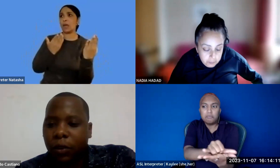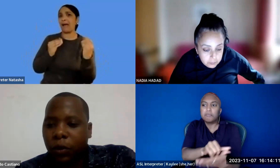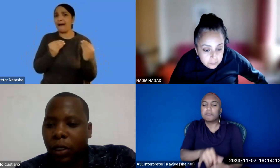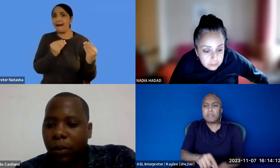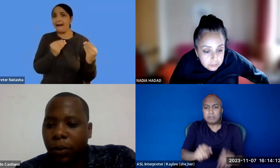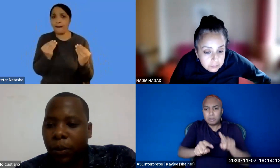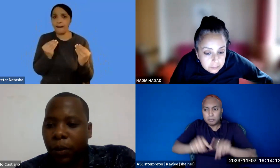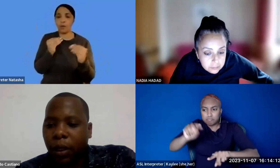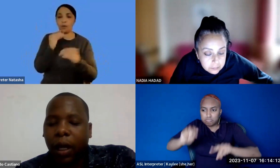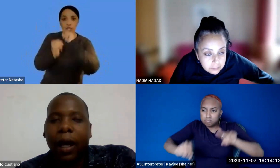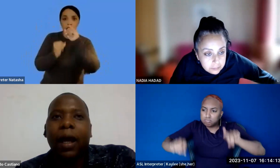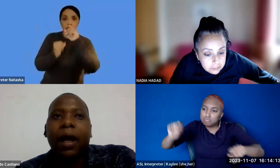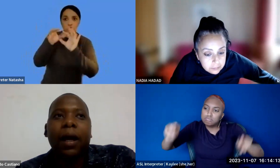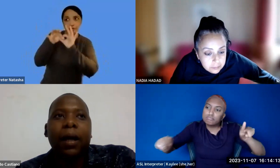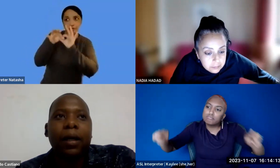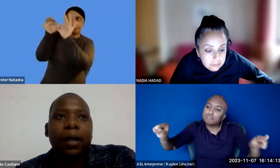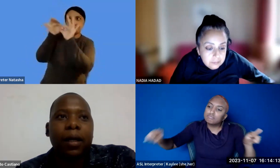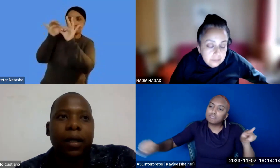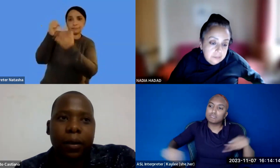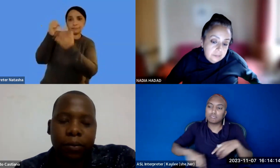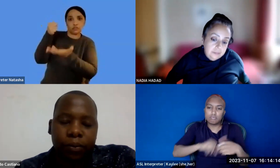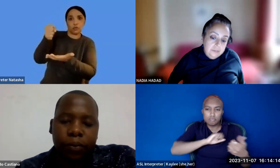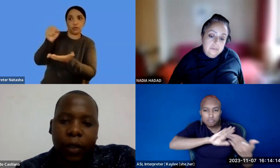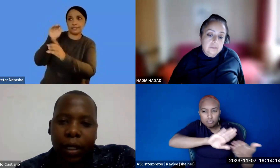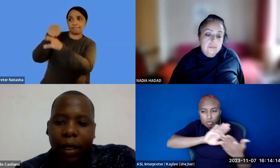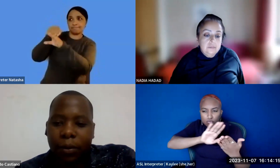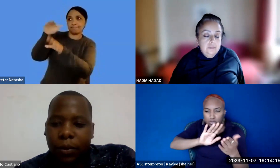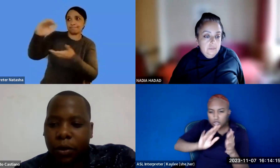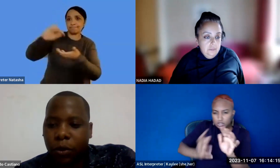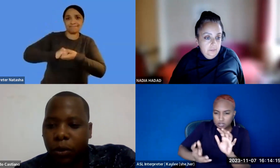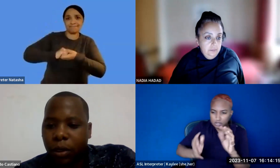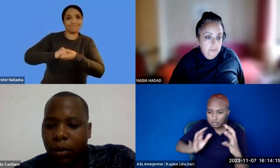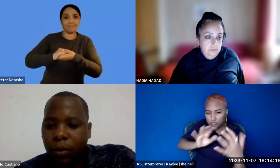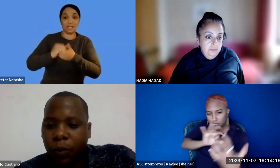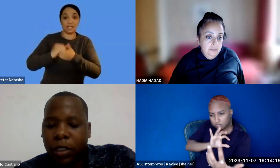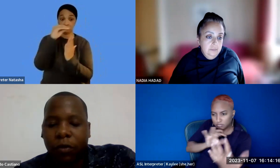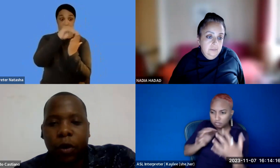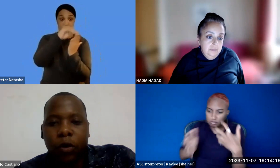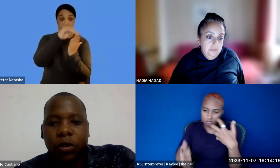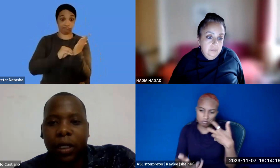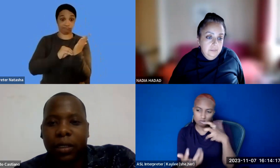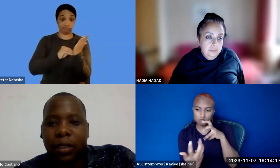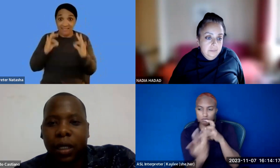But it really comes to the specific context,